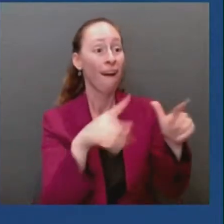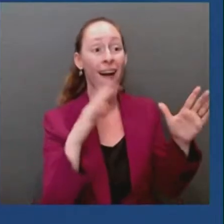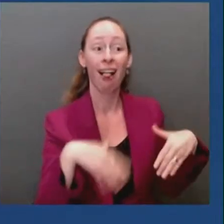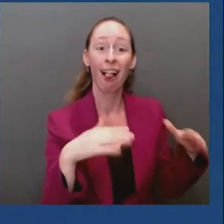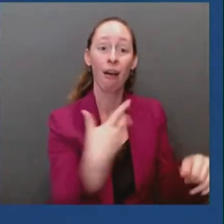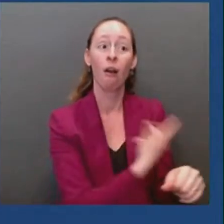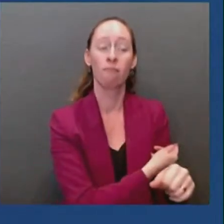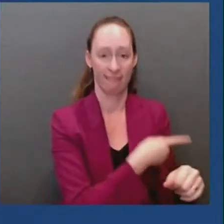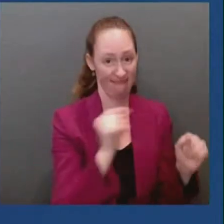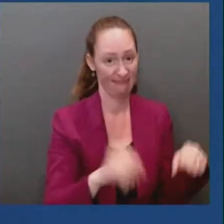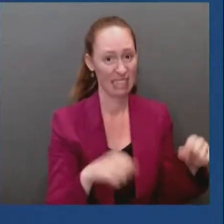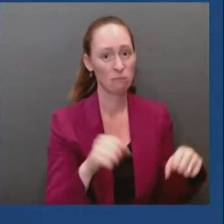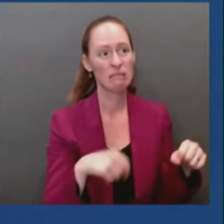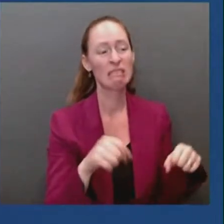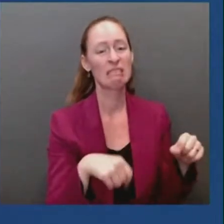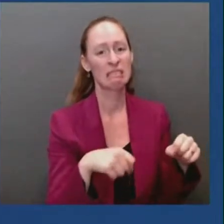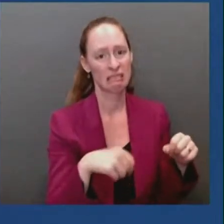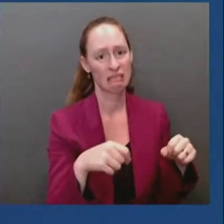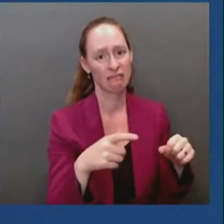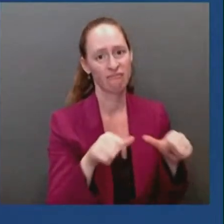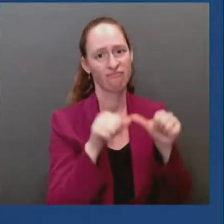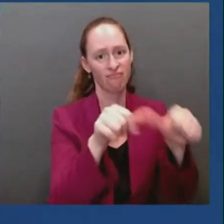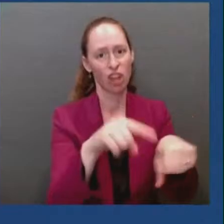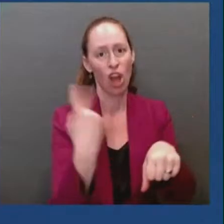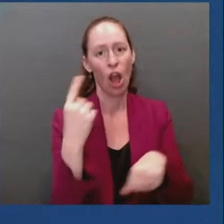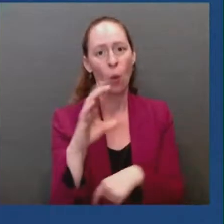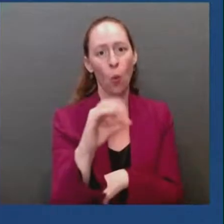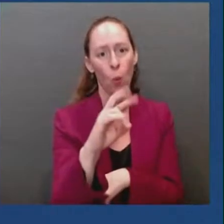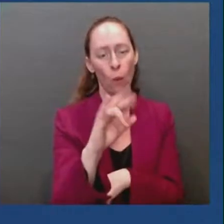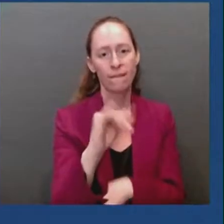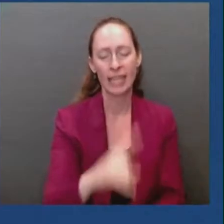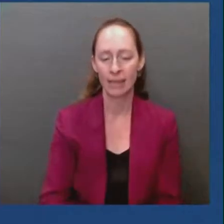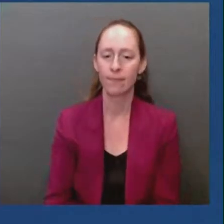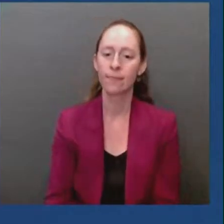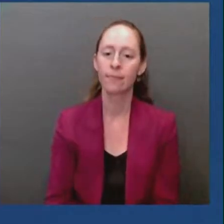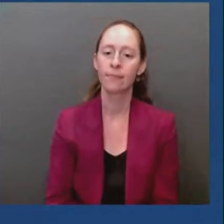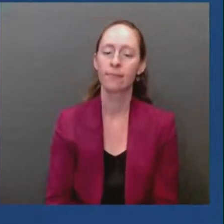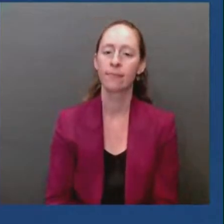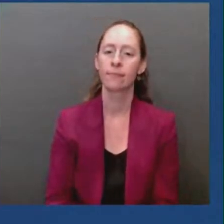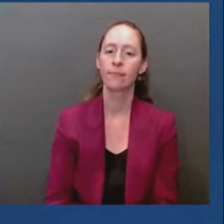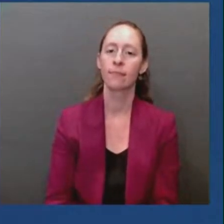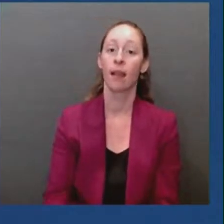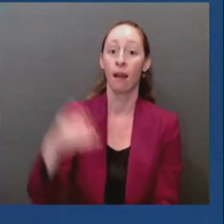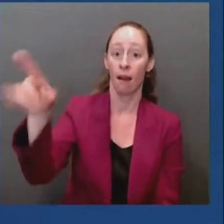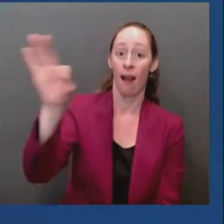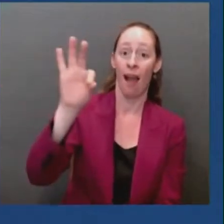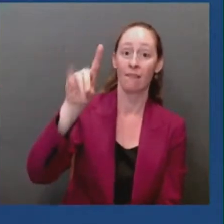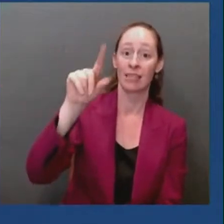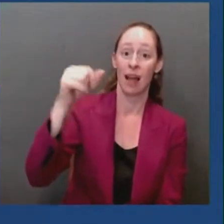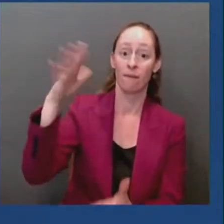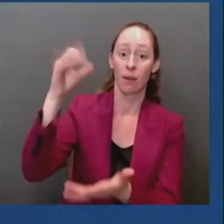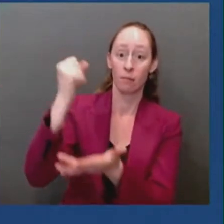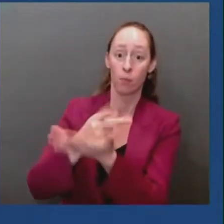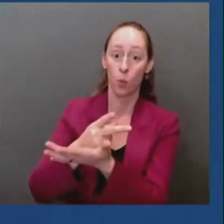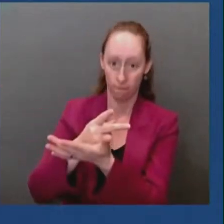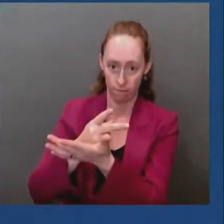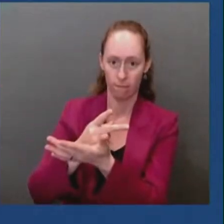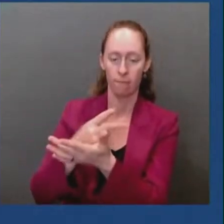WHO WERE NOT VACCINATED. LAST WEEK, FOLLOWING THE FDA EMERGENCY USE AUTHORIZATION,